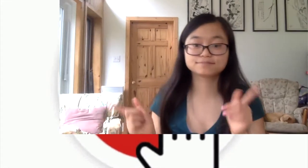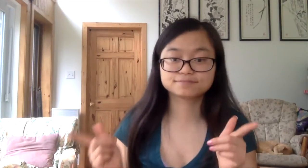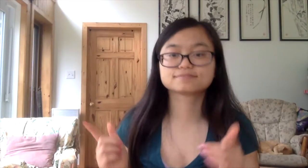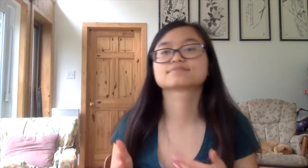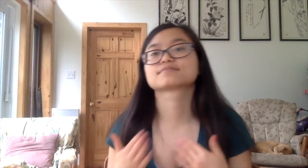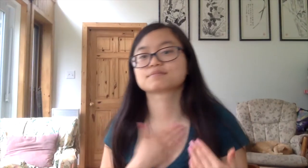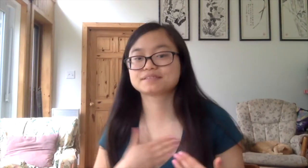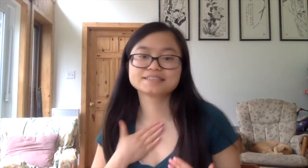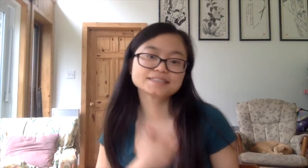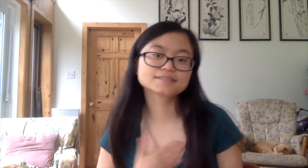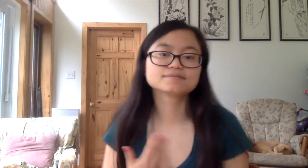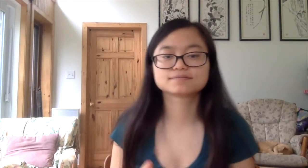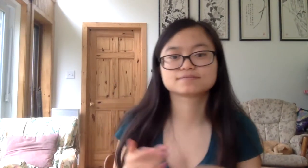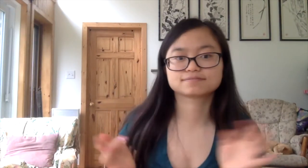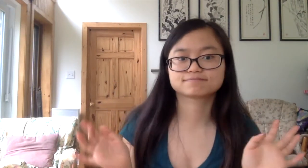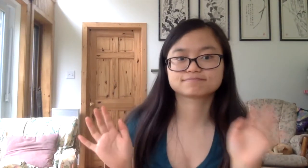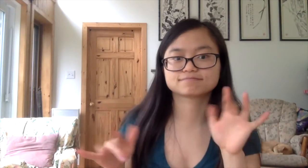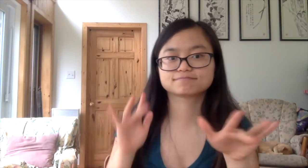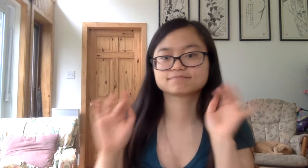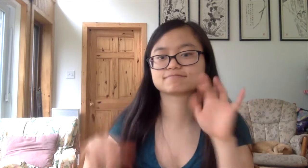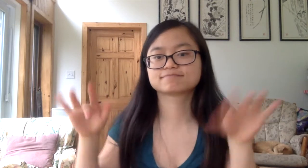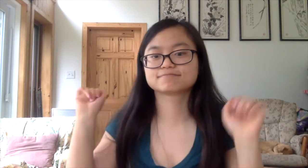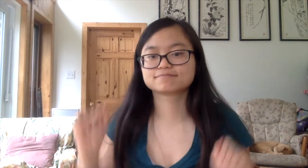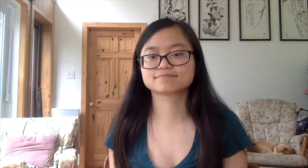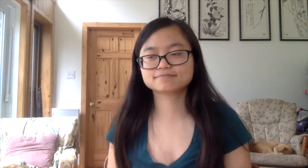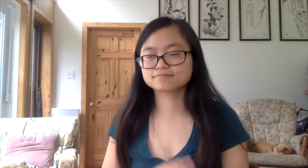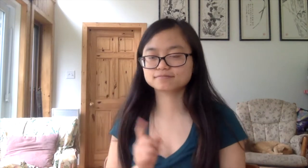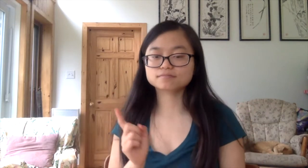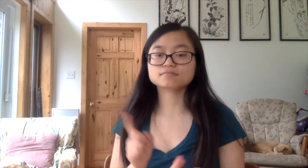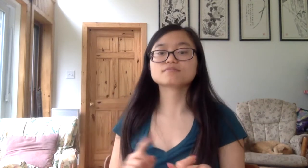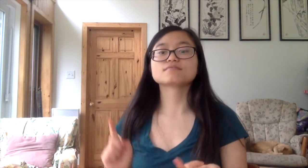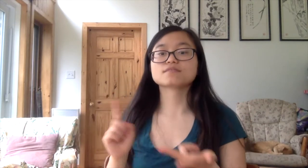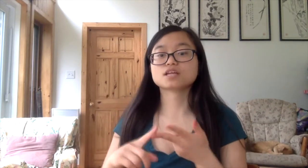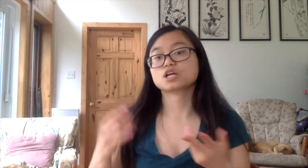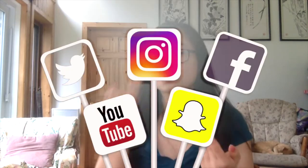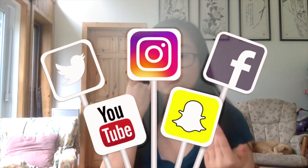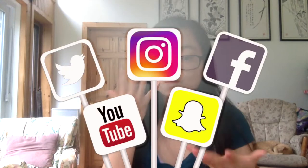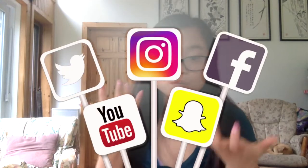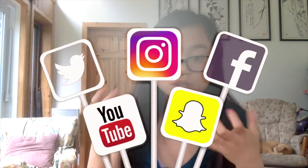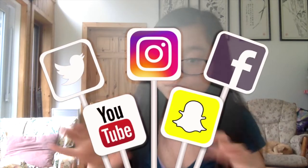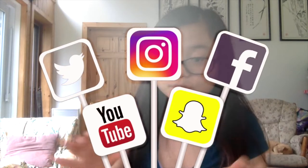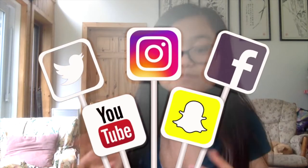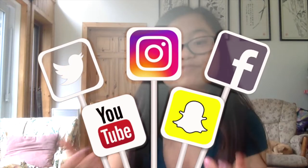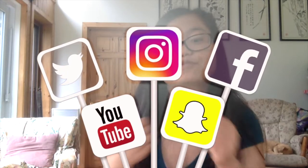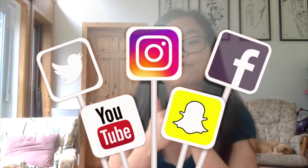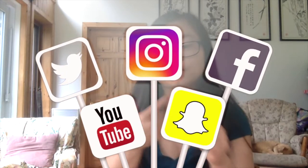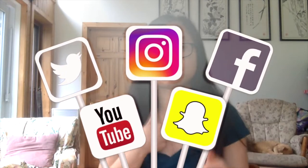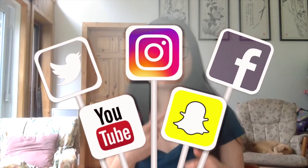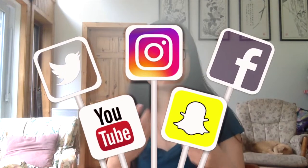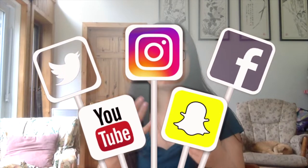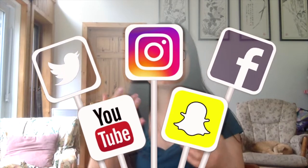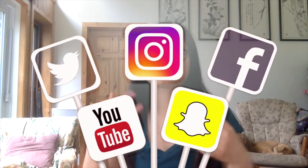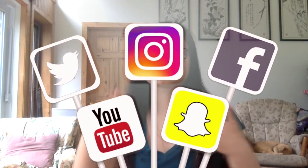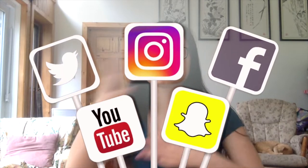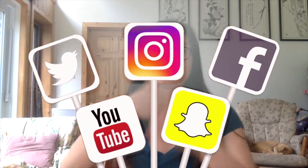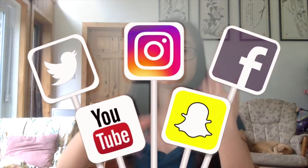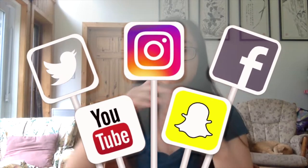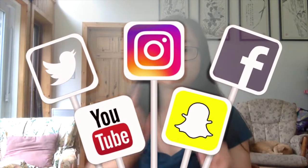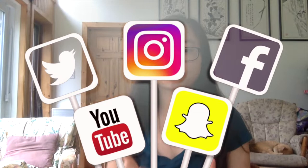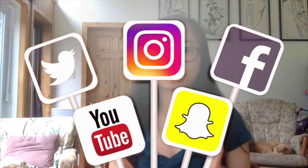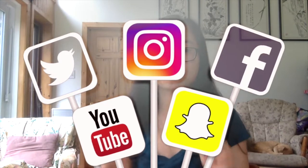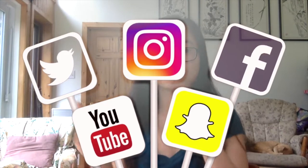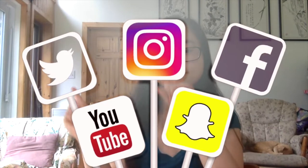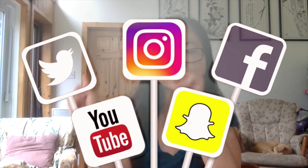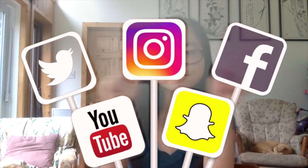Please you will touch mine subscribe. If you want to follow my social medial or if you don't want it.v